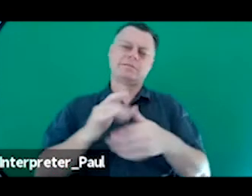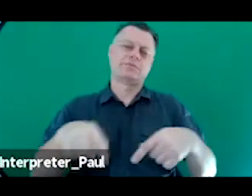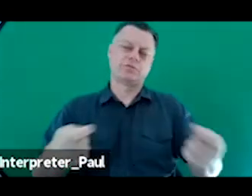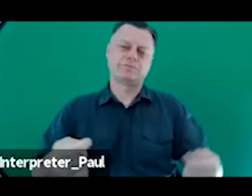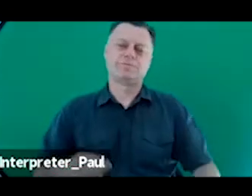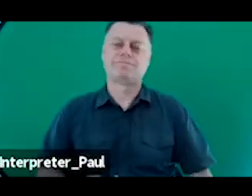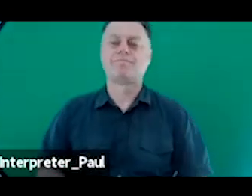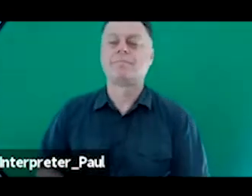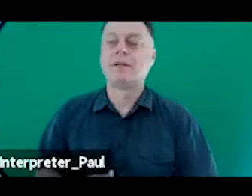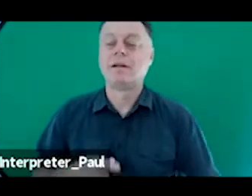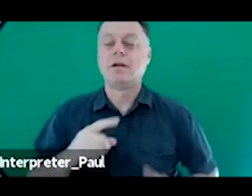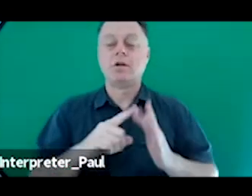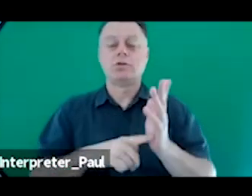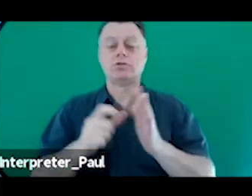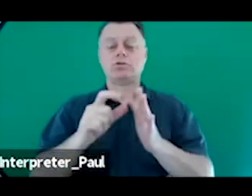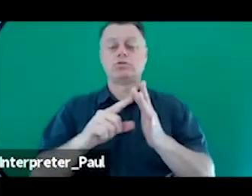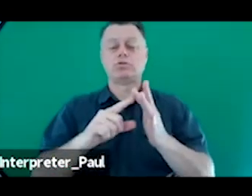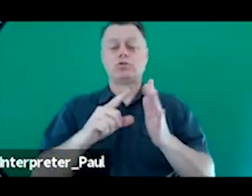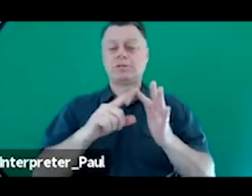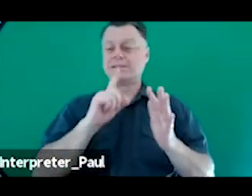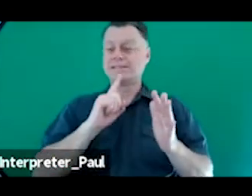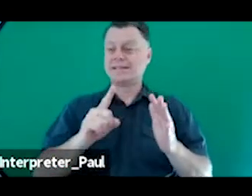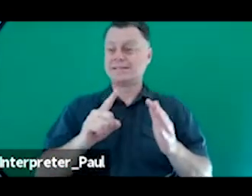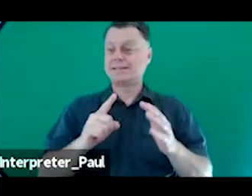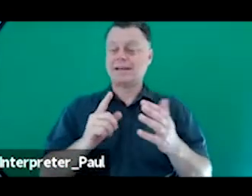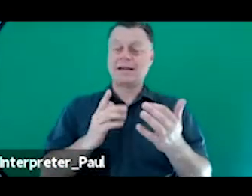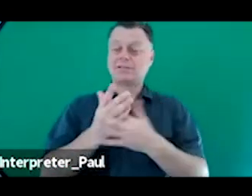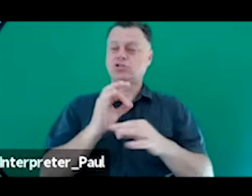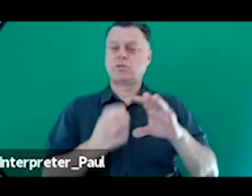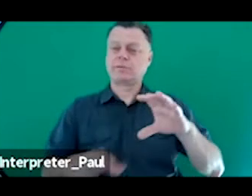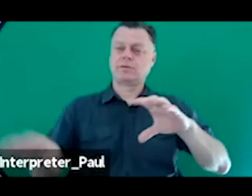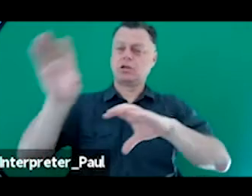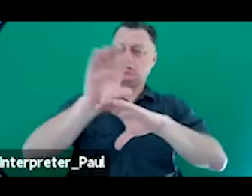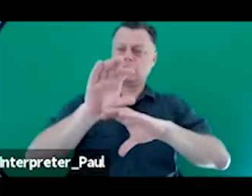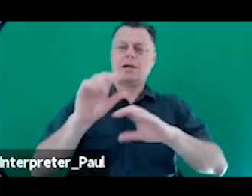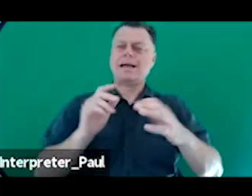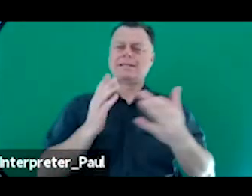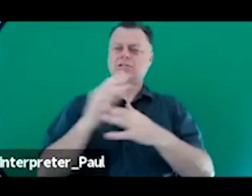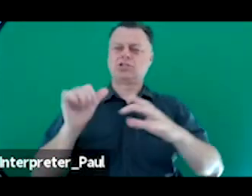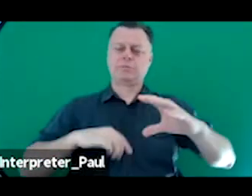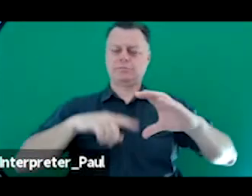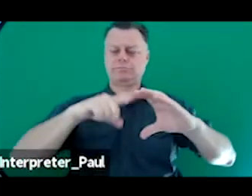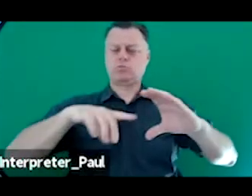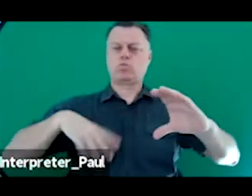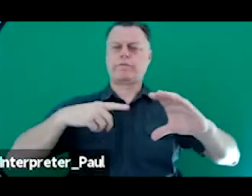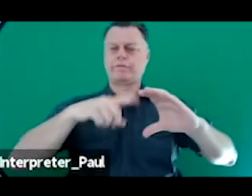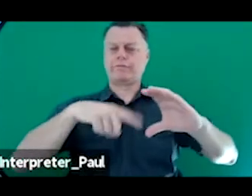Jodie says, “Accessibility is not an add-on, but a foundation.” And Marian says, “Hearing from the